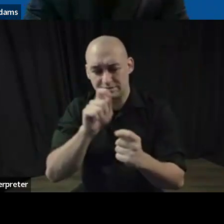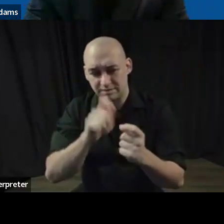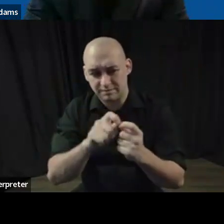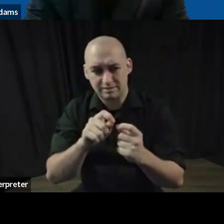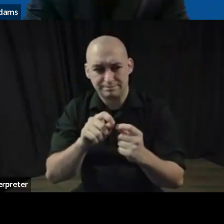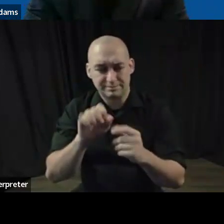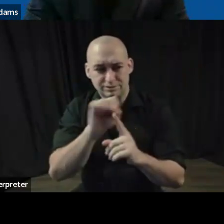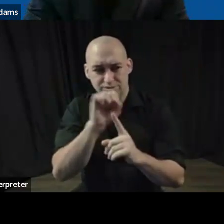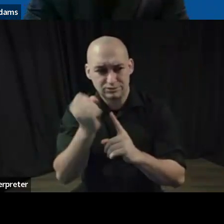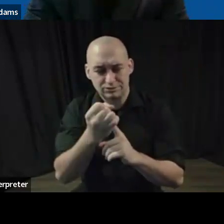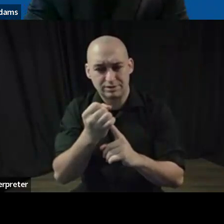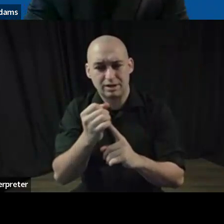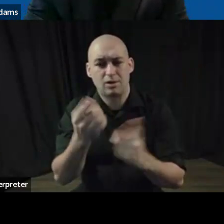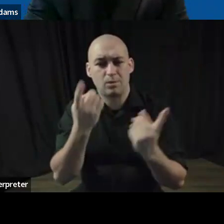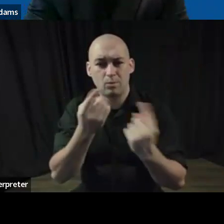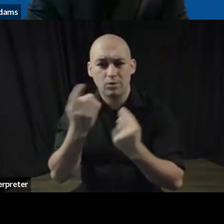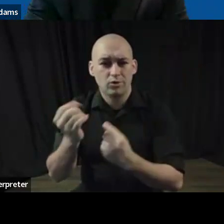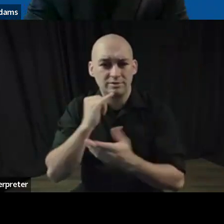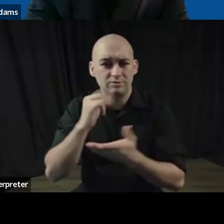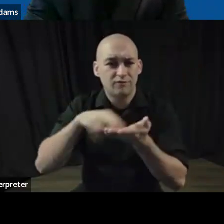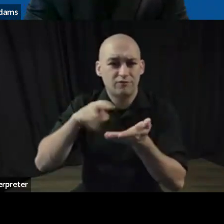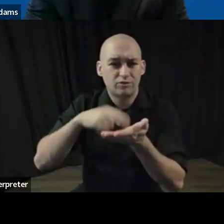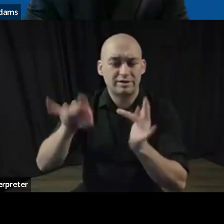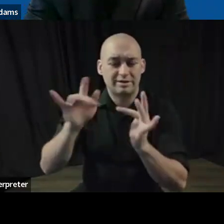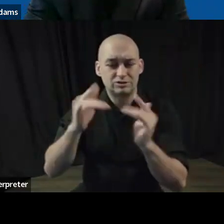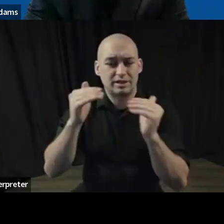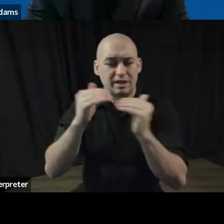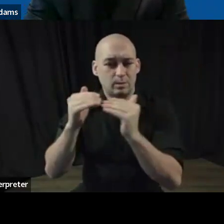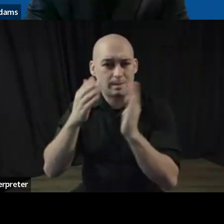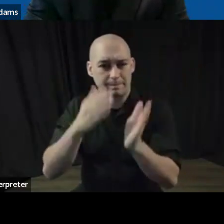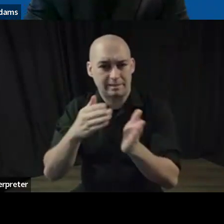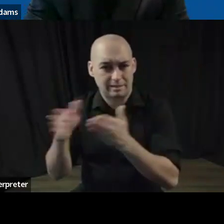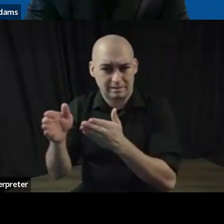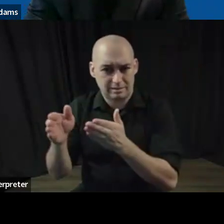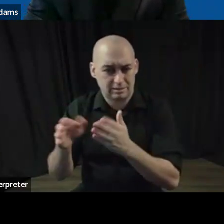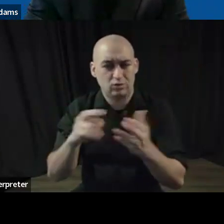I think what we would do is refer you to the Digital Equity Plan, refer you to the RFA and